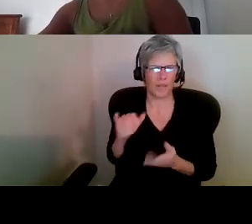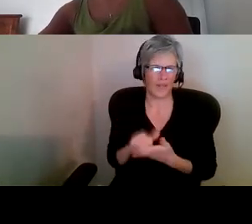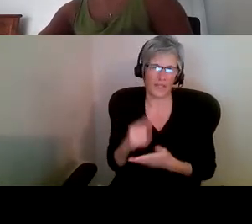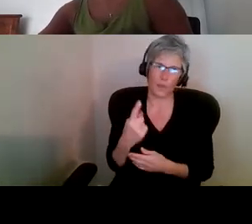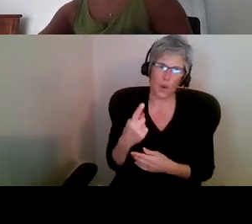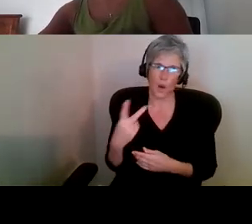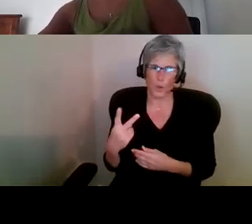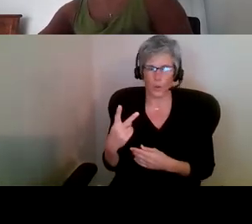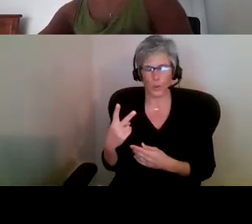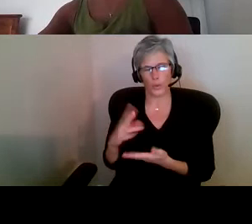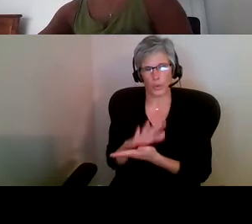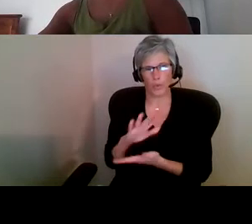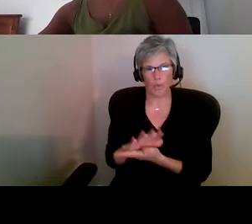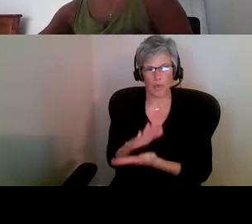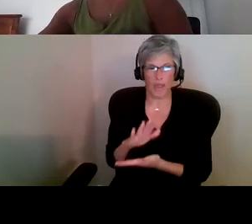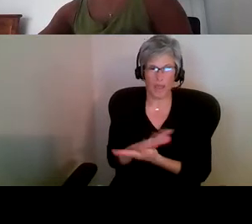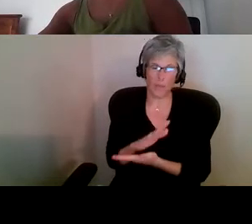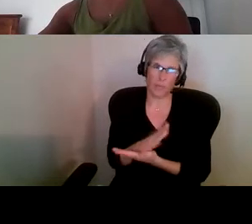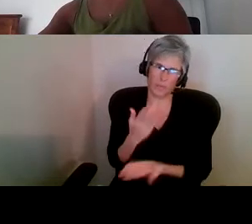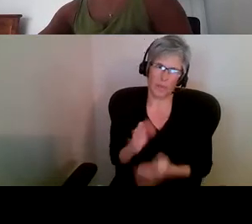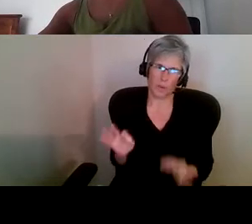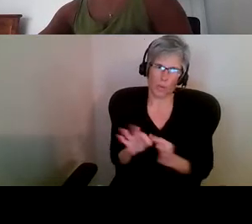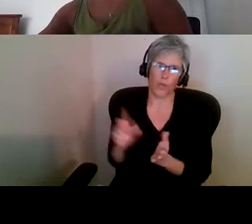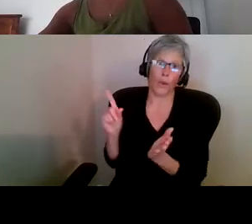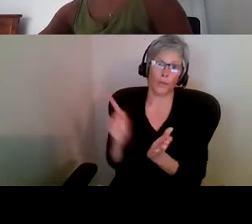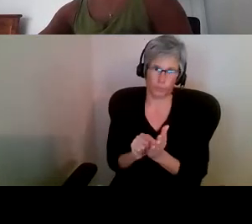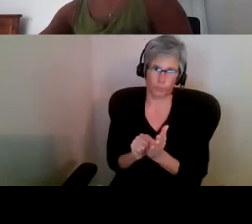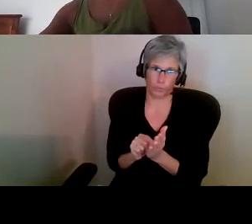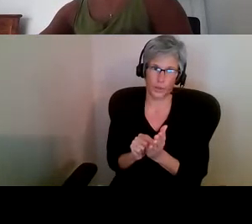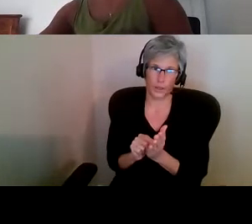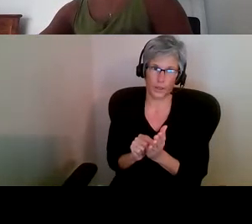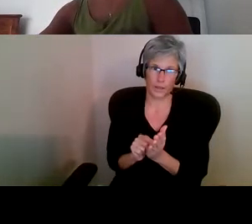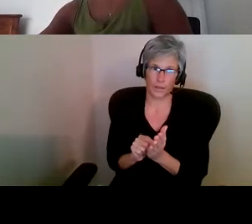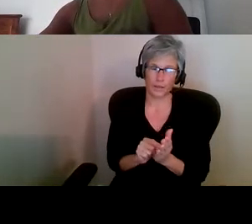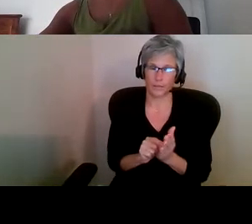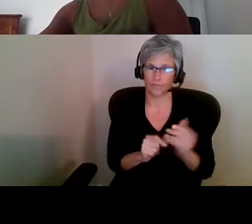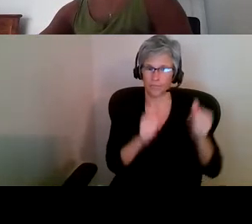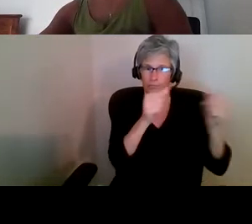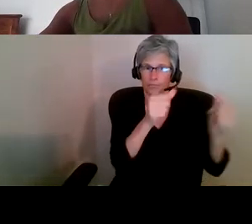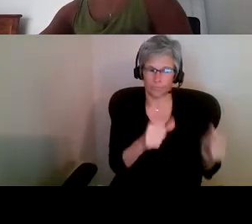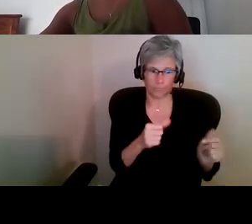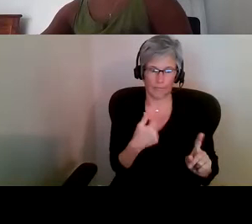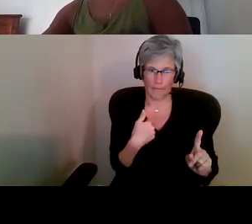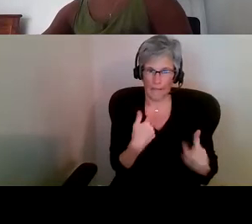it'd be maybe helpful to print off and just have handy or certainly have bookmarks somewhere,